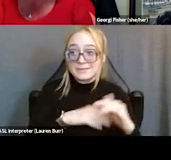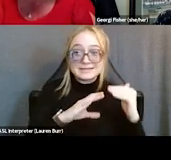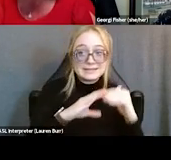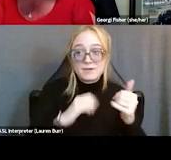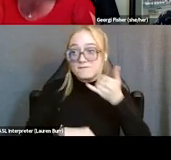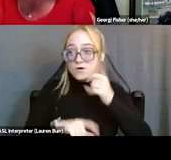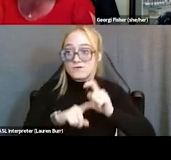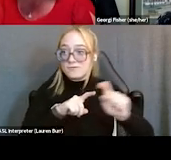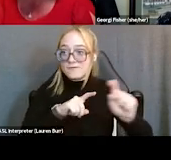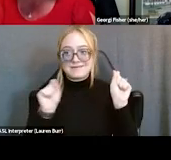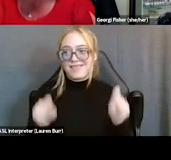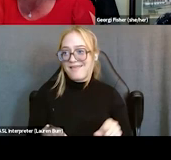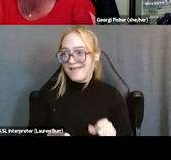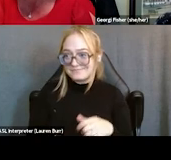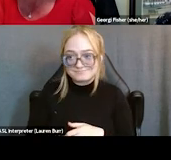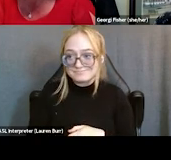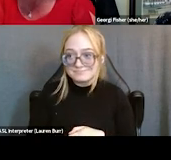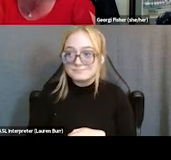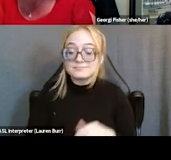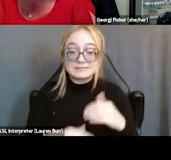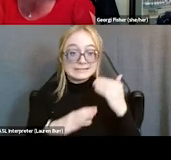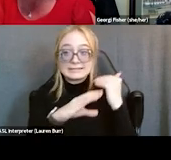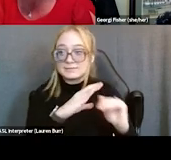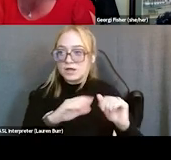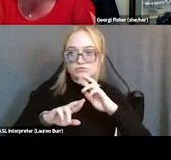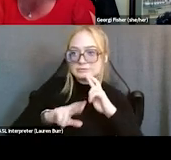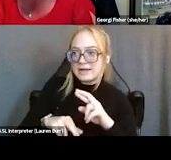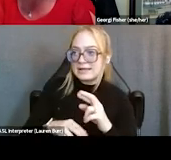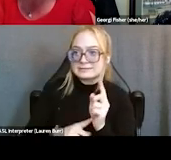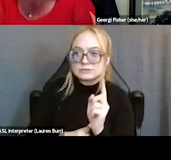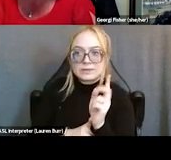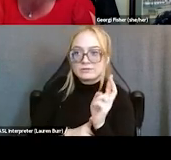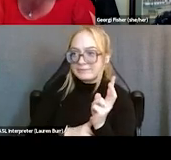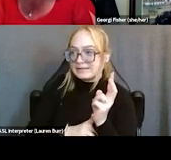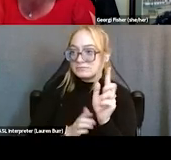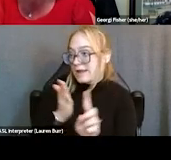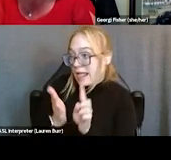They shoot off an email, there's a response back, you know, within sometimes minutes, an hour, you know,